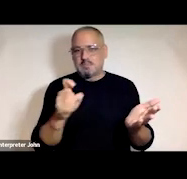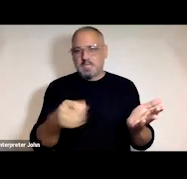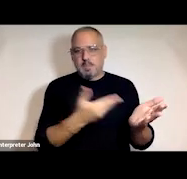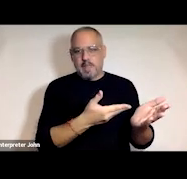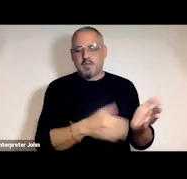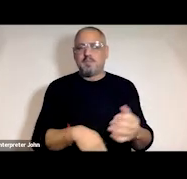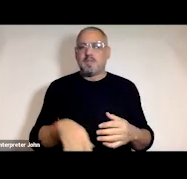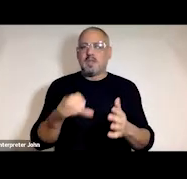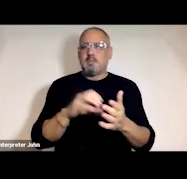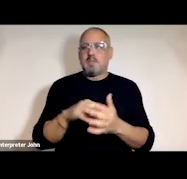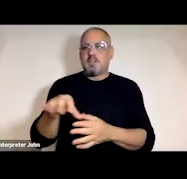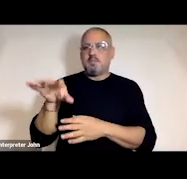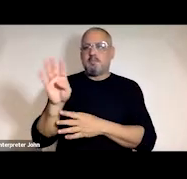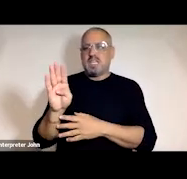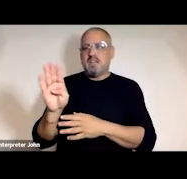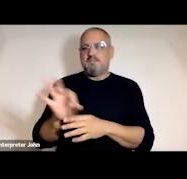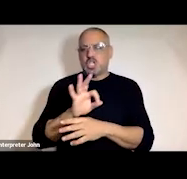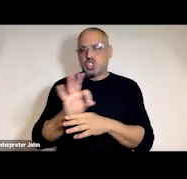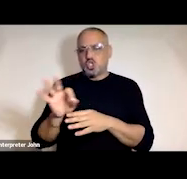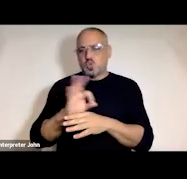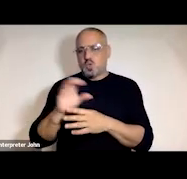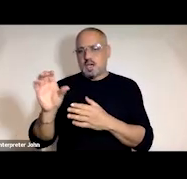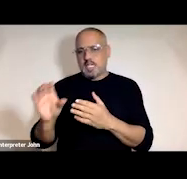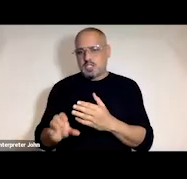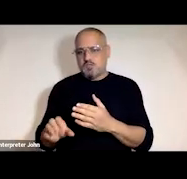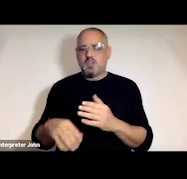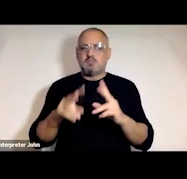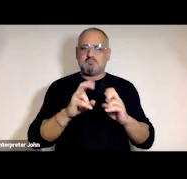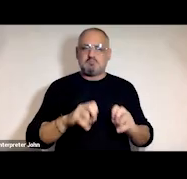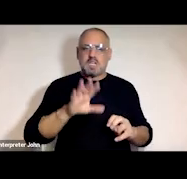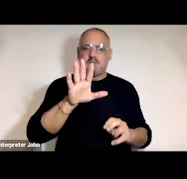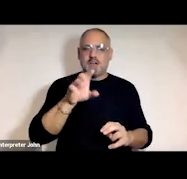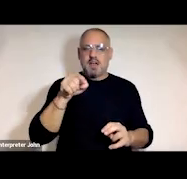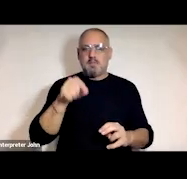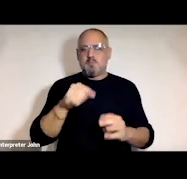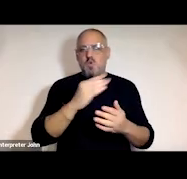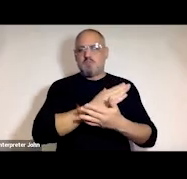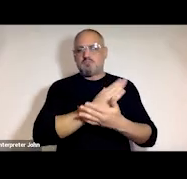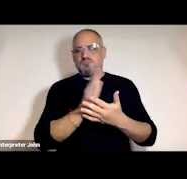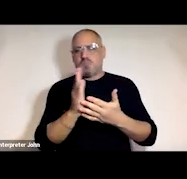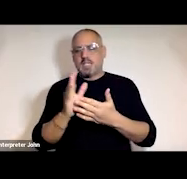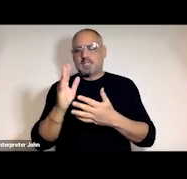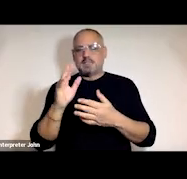Paragraph B is that functional criteria that is assessed on a five-point rating scale from none,